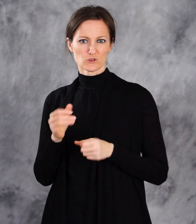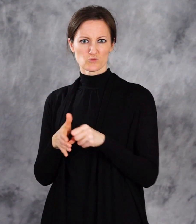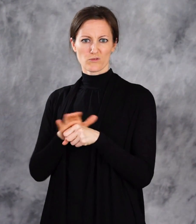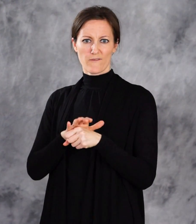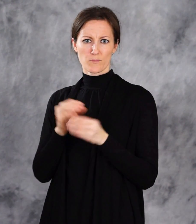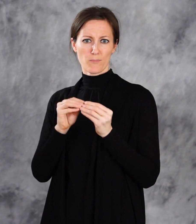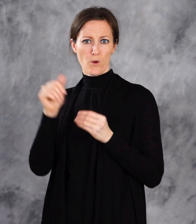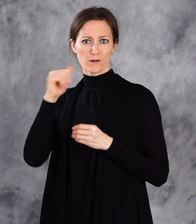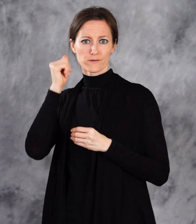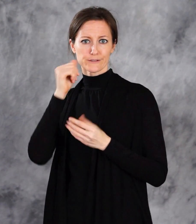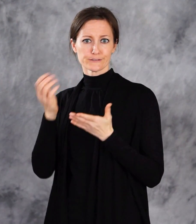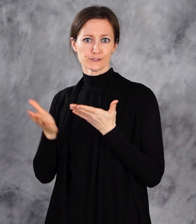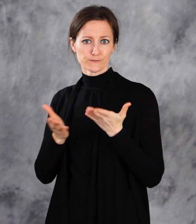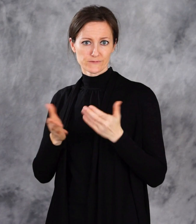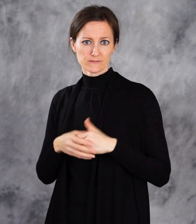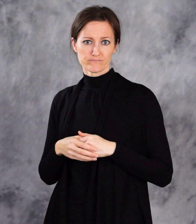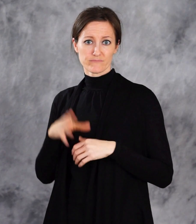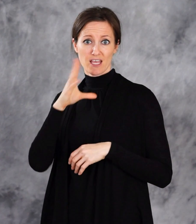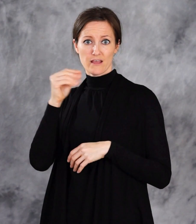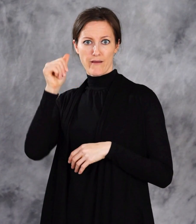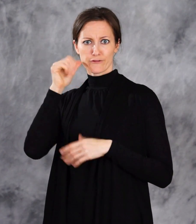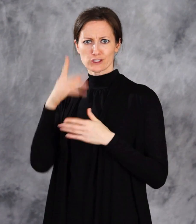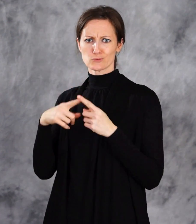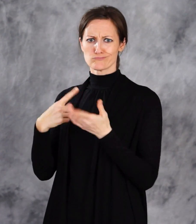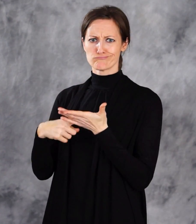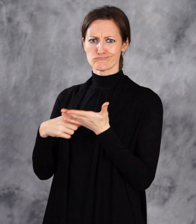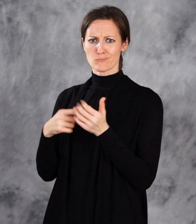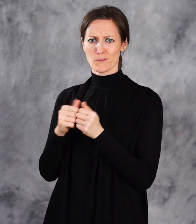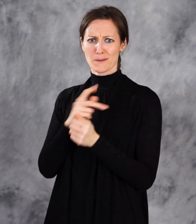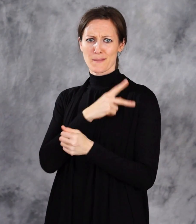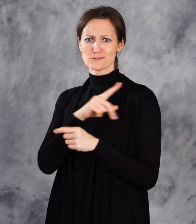to cover more audiological services and for audiologists to talk to patients